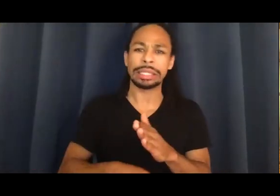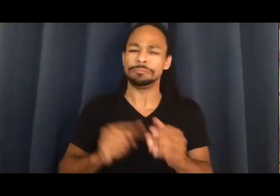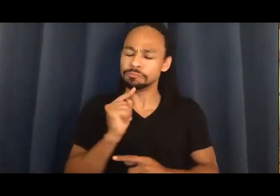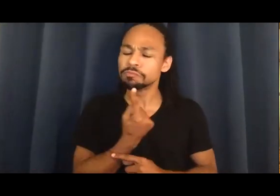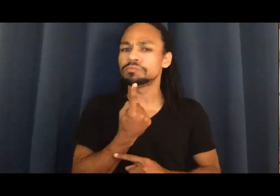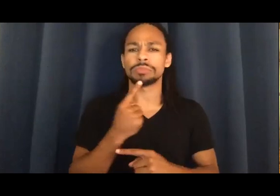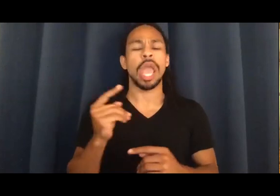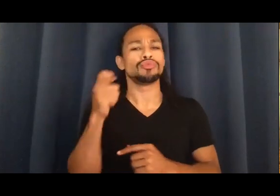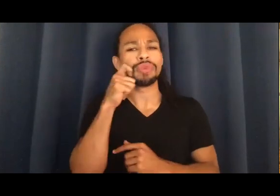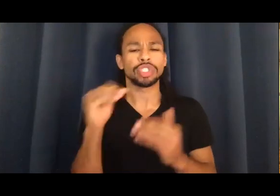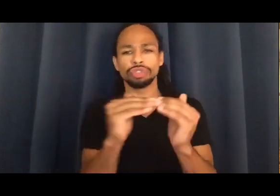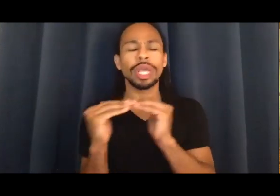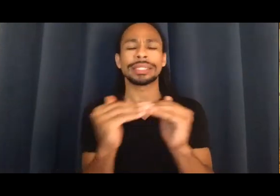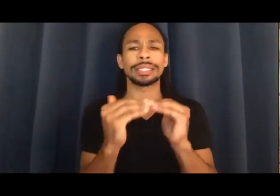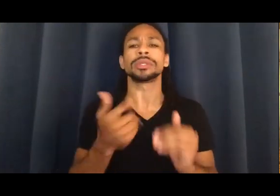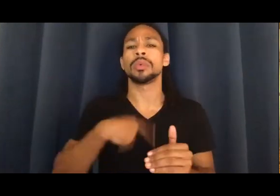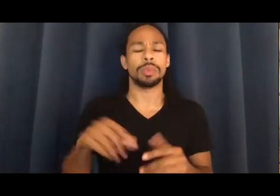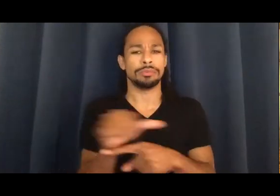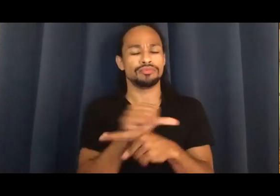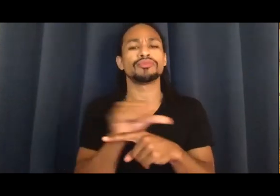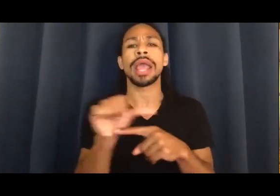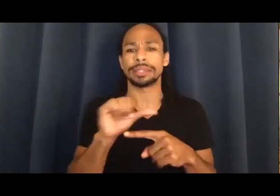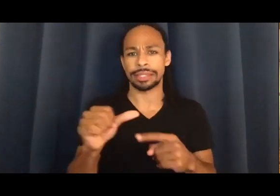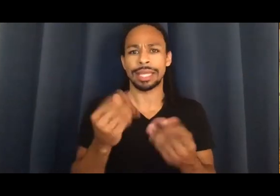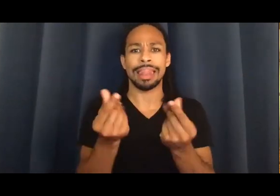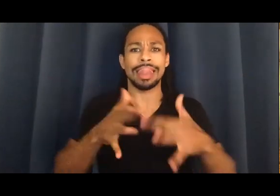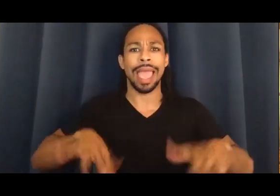practice land acknowledgments at meetings and public convenings to recognize our country's